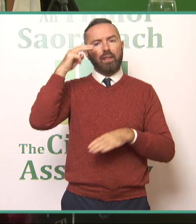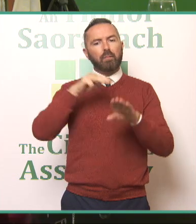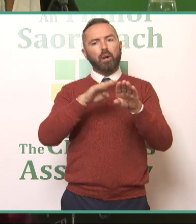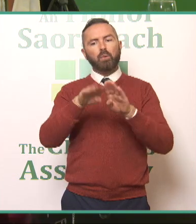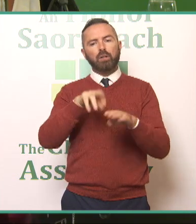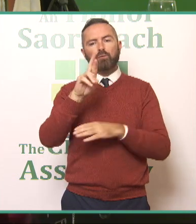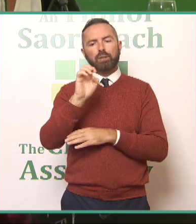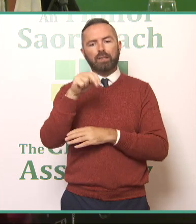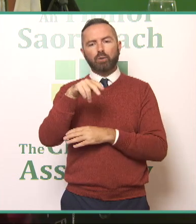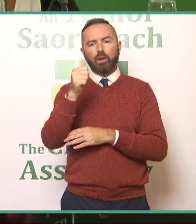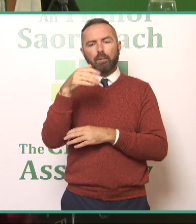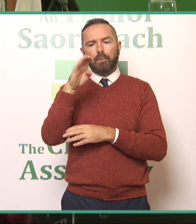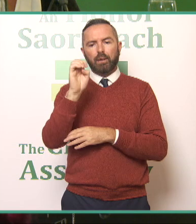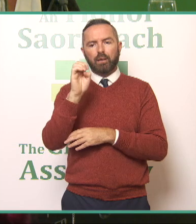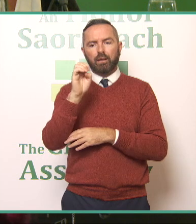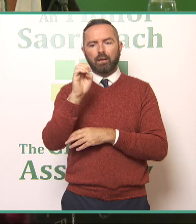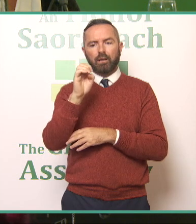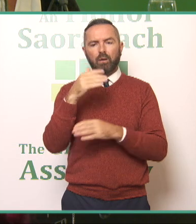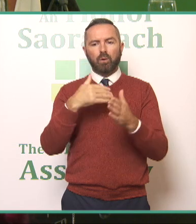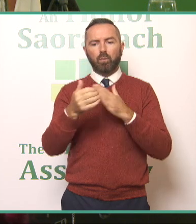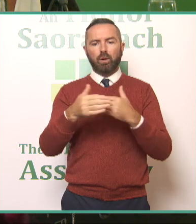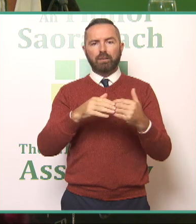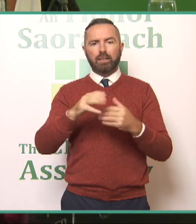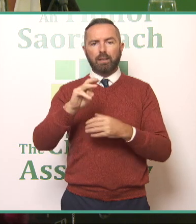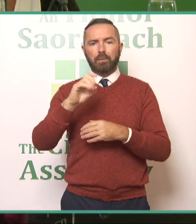the peatlands I mean peatlands have always been seen as wastelands and it goes back